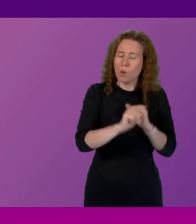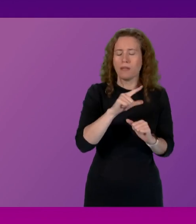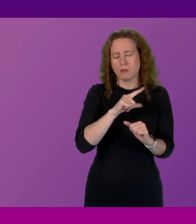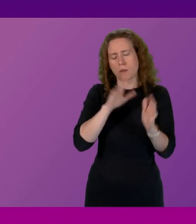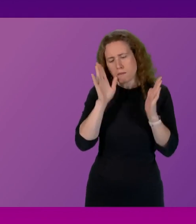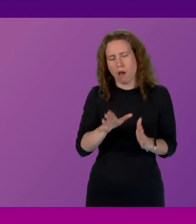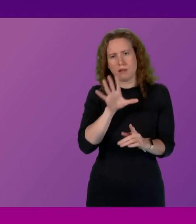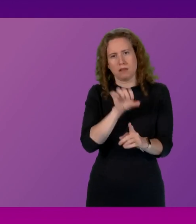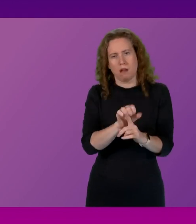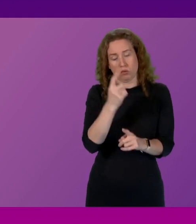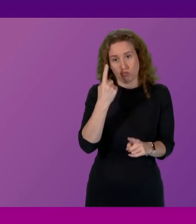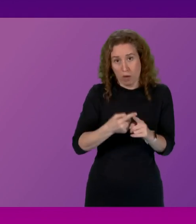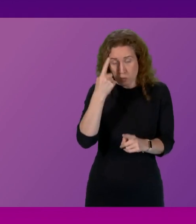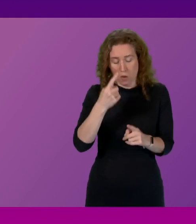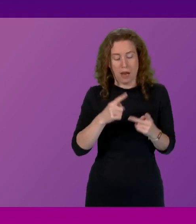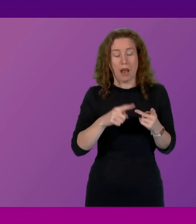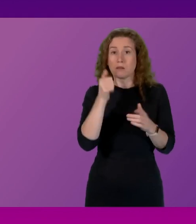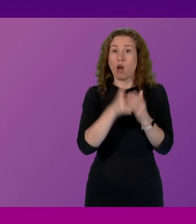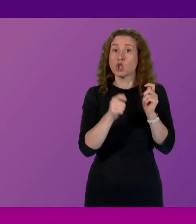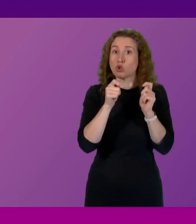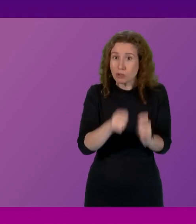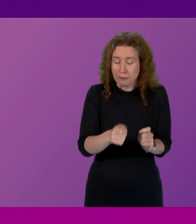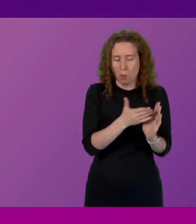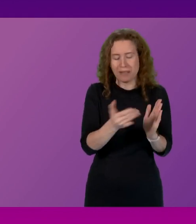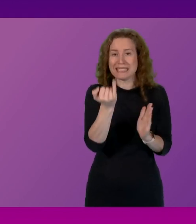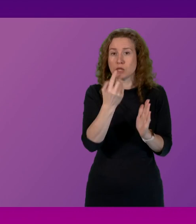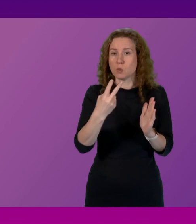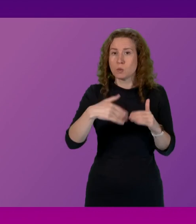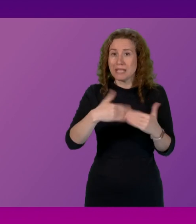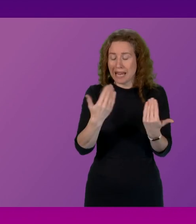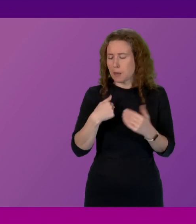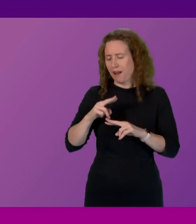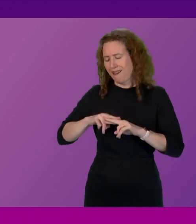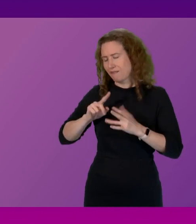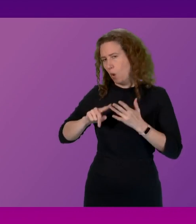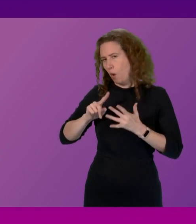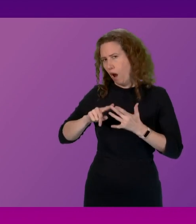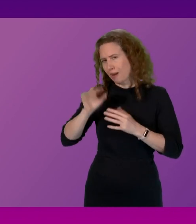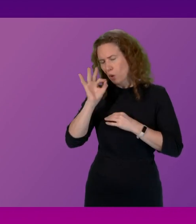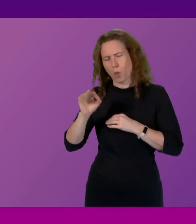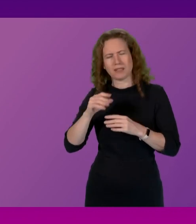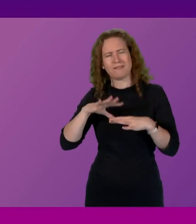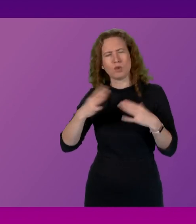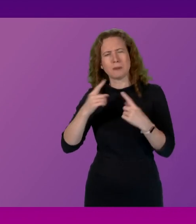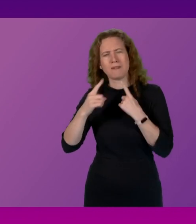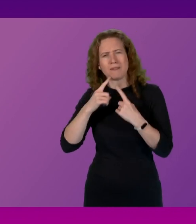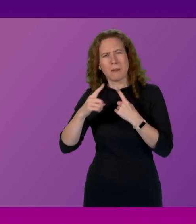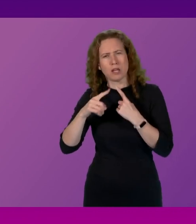and start treatment within 62 days. A freedom of information request has revealed the dire reality for too many patients.